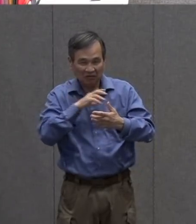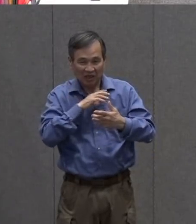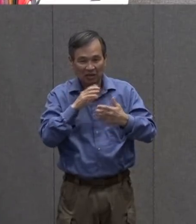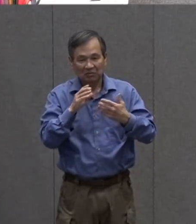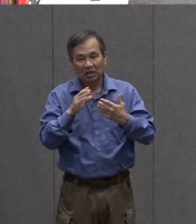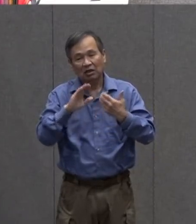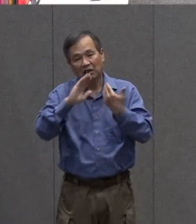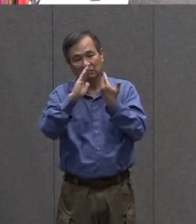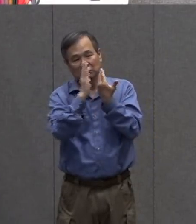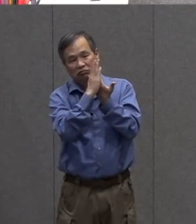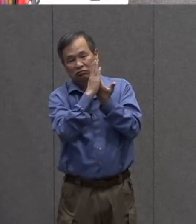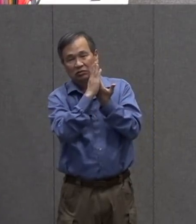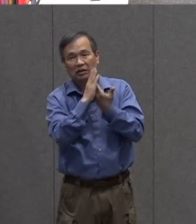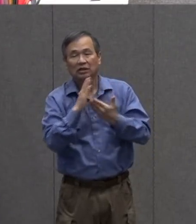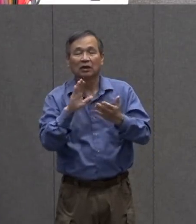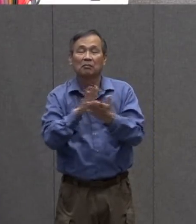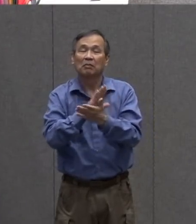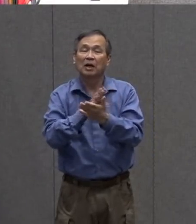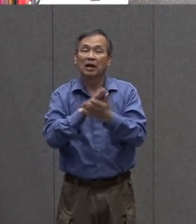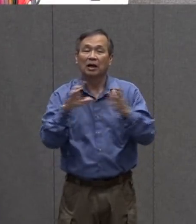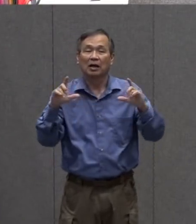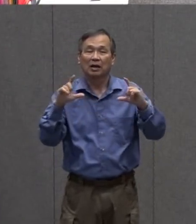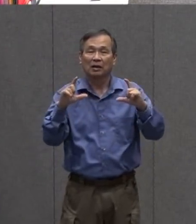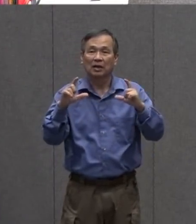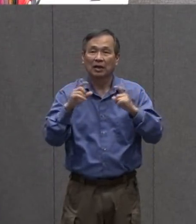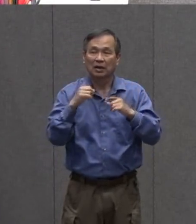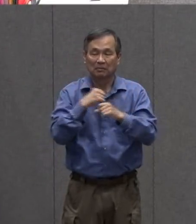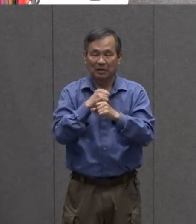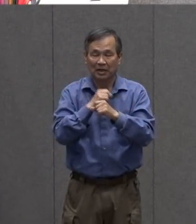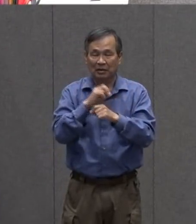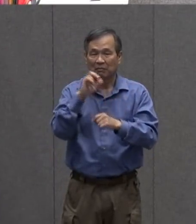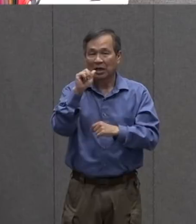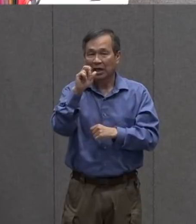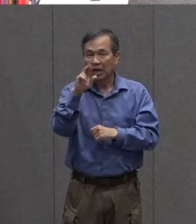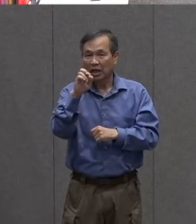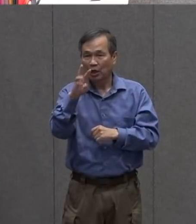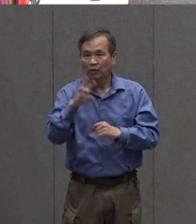And for my paper plate I'm gonna make mine, my arrow altogether about two inches long.